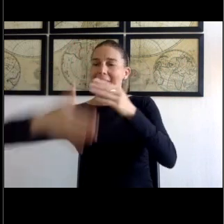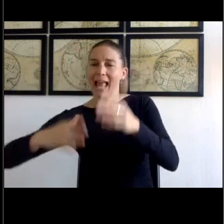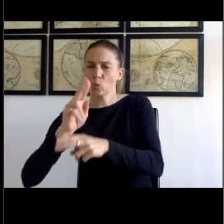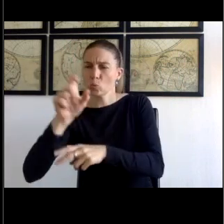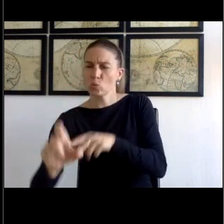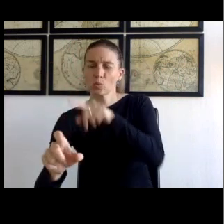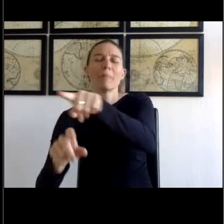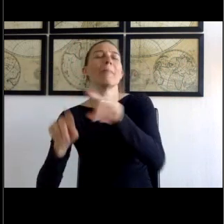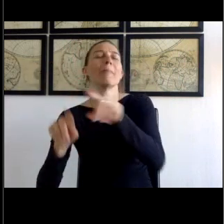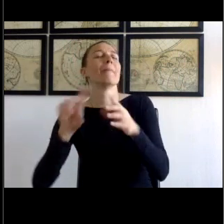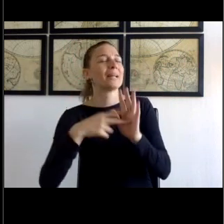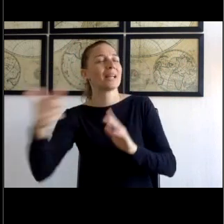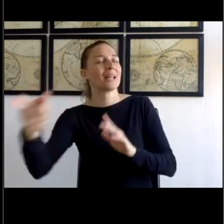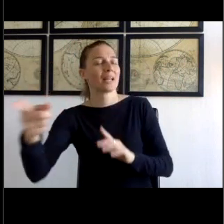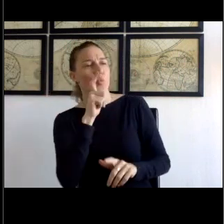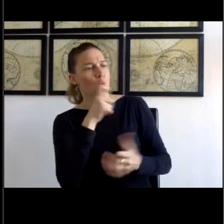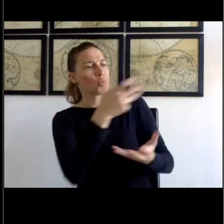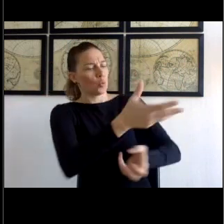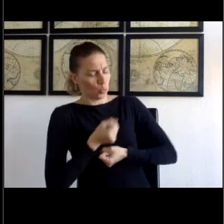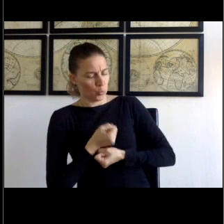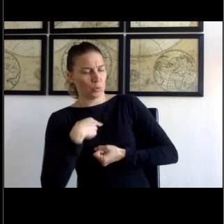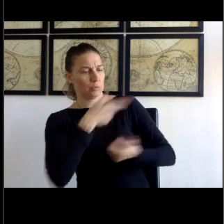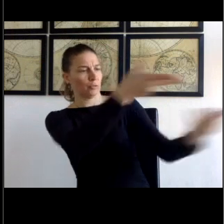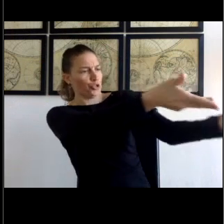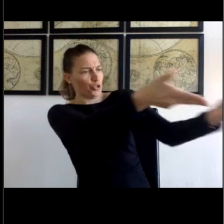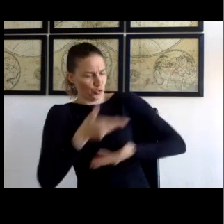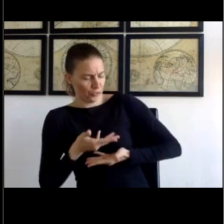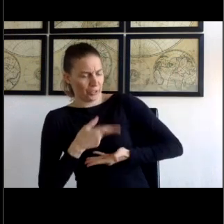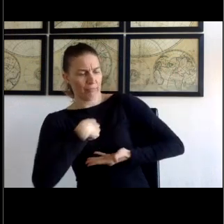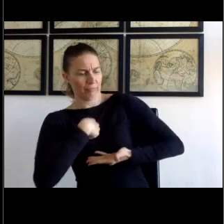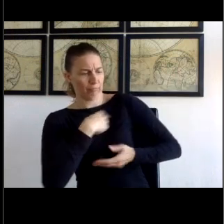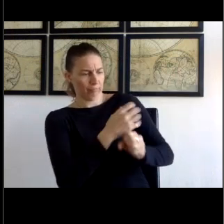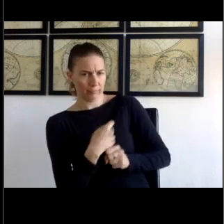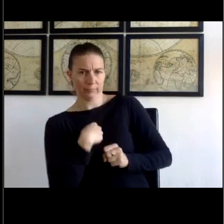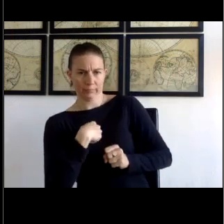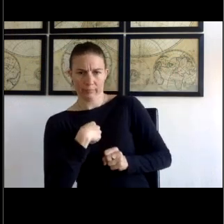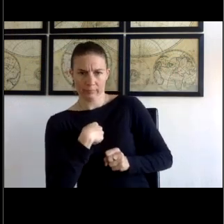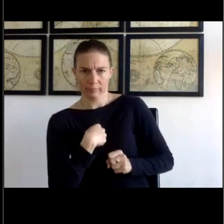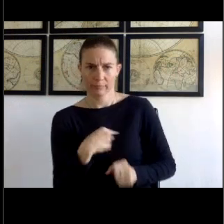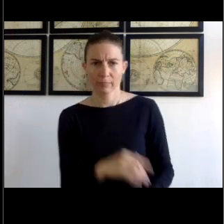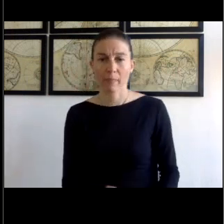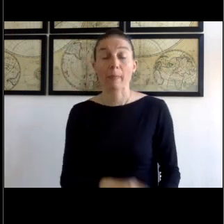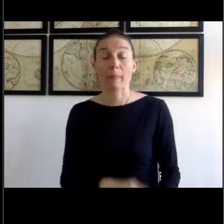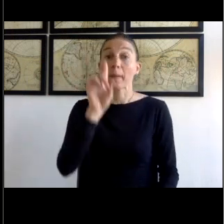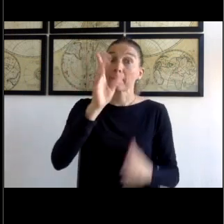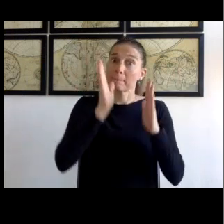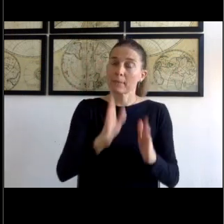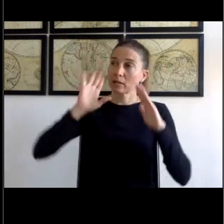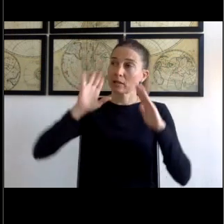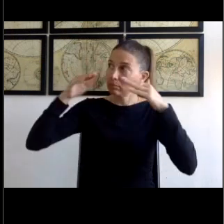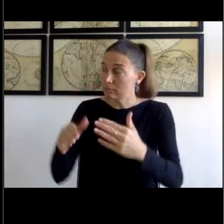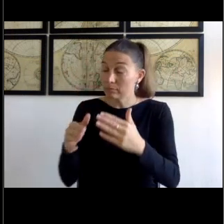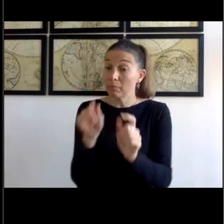But not only. For us it's important to focus on the consumers and especially consumers with disabilities.